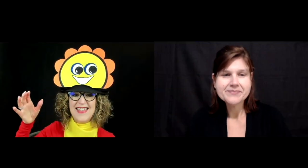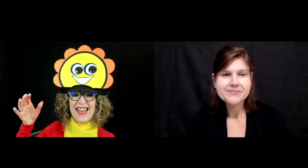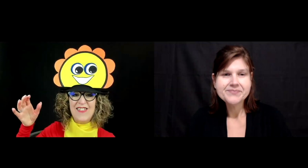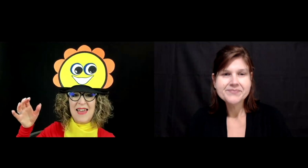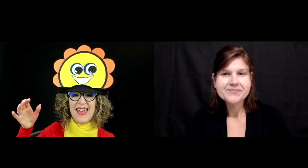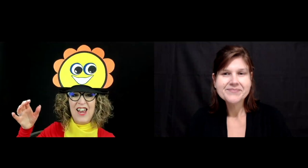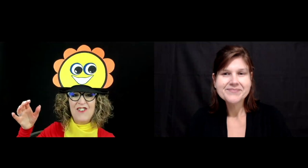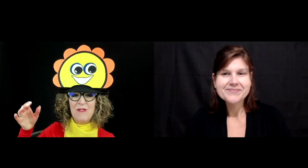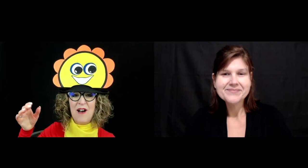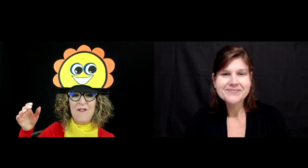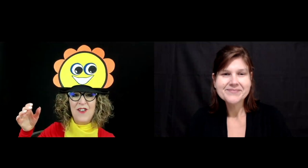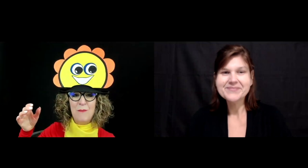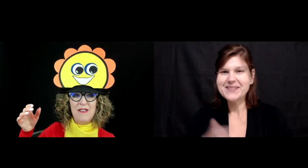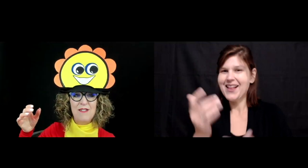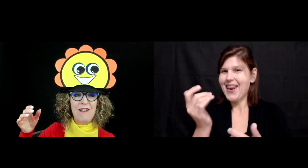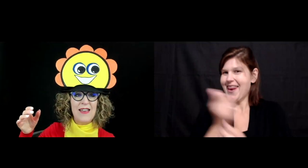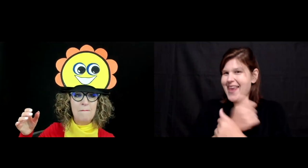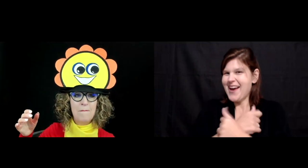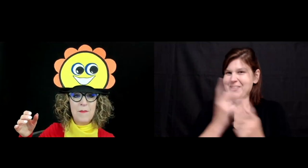to see them engaging with Marvin on the big screen.